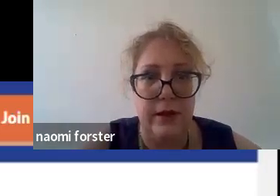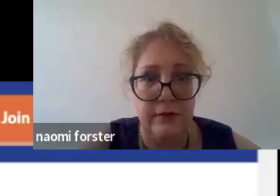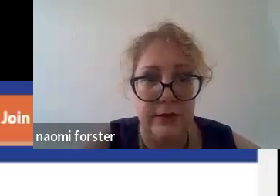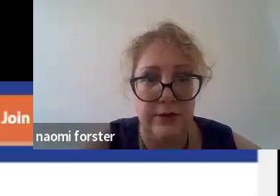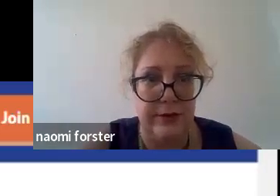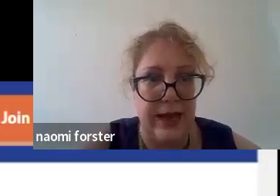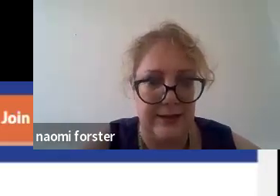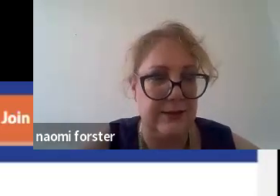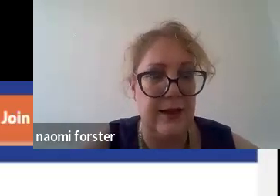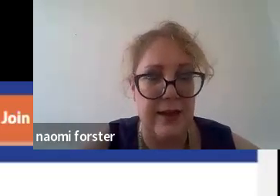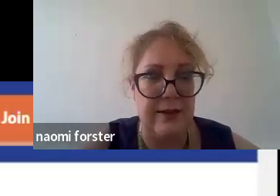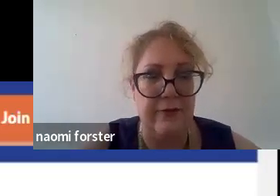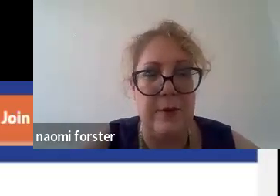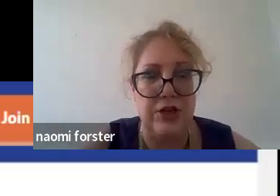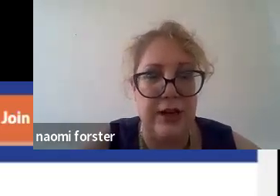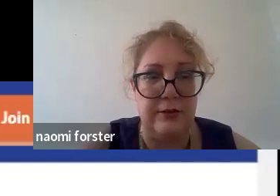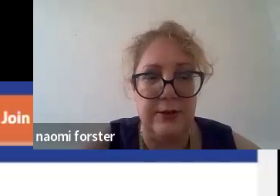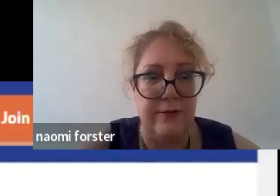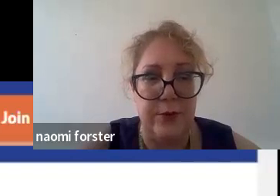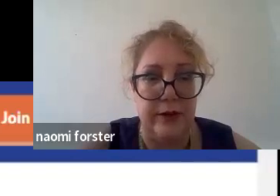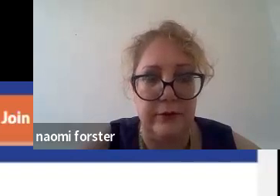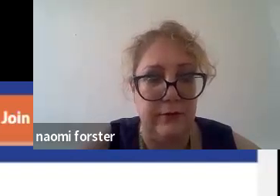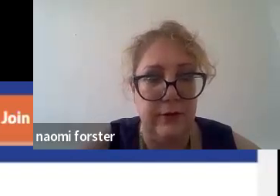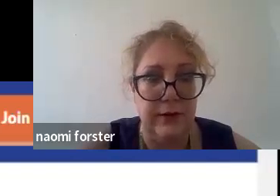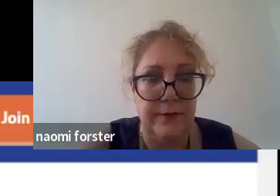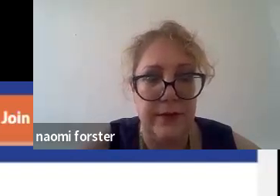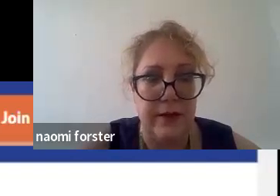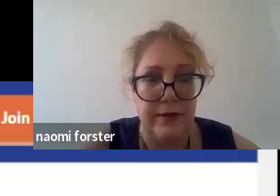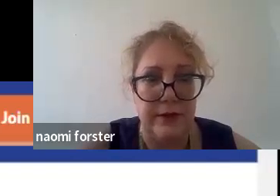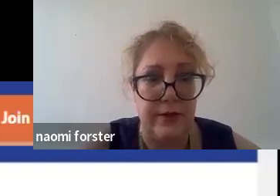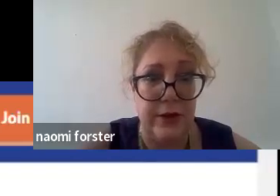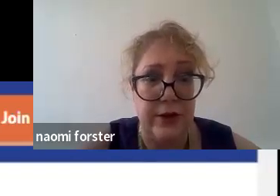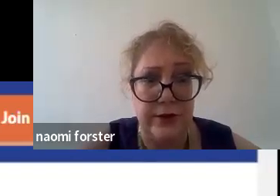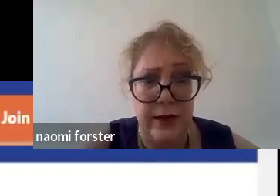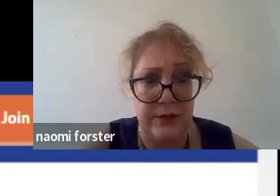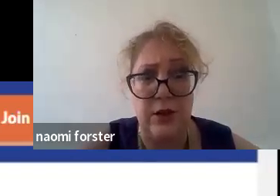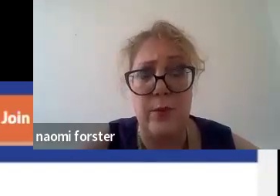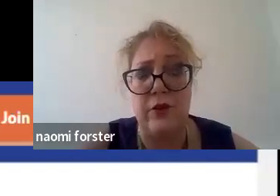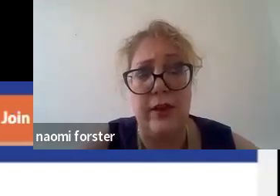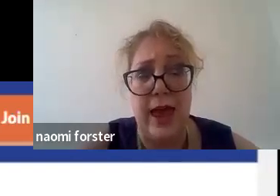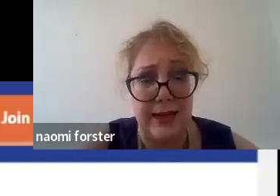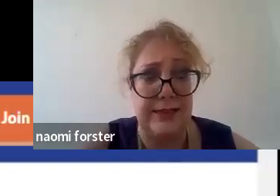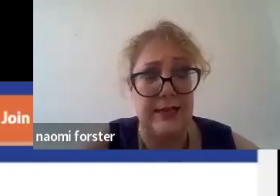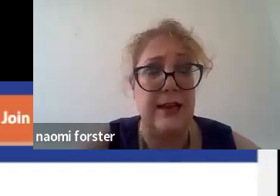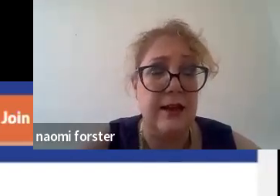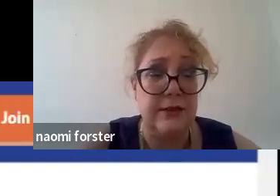to get information out to everyone so that we've got access